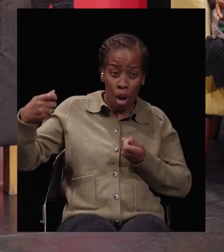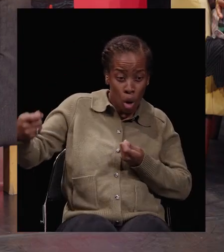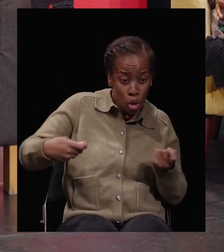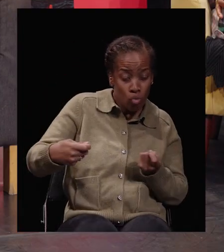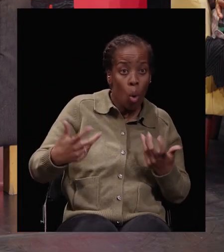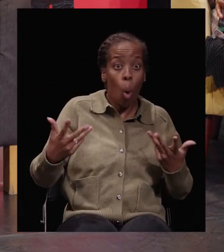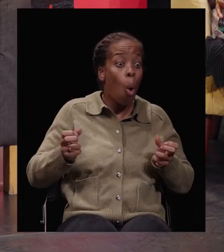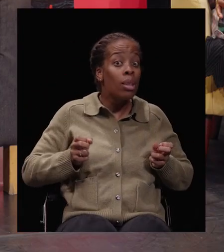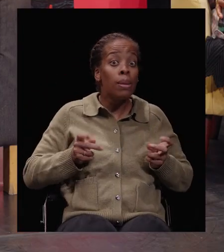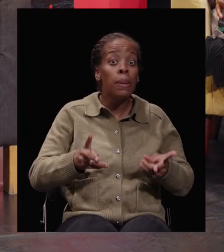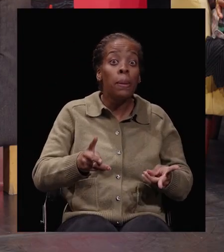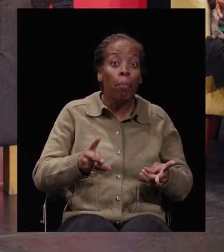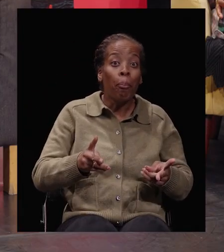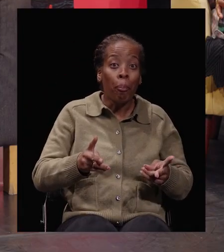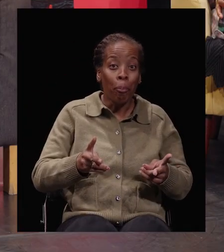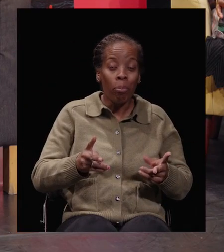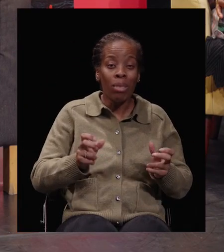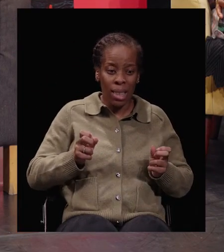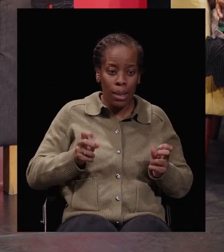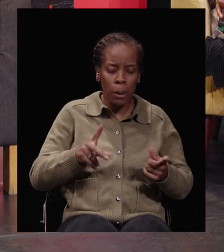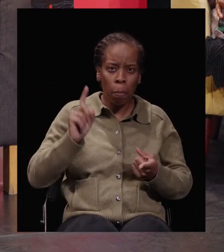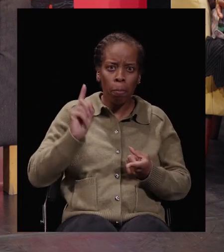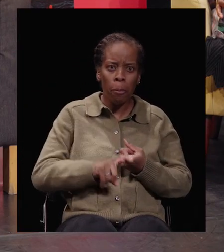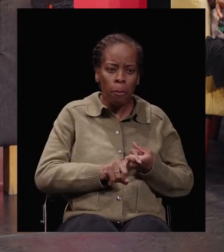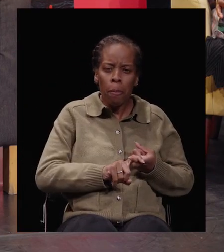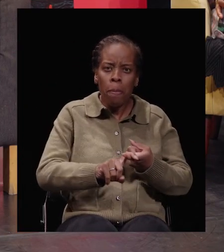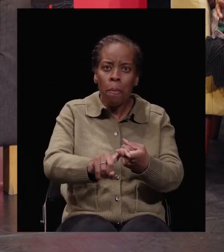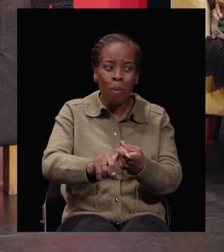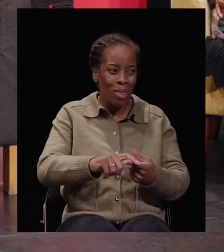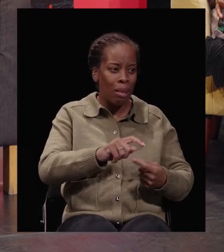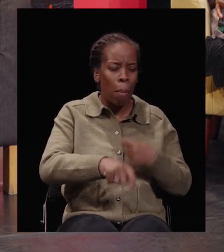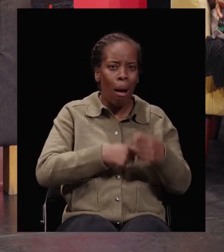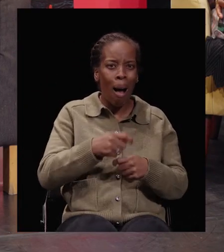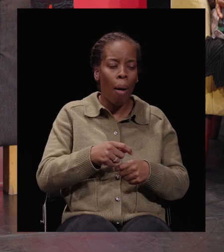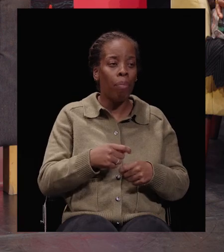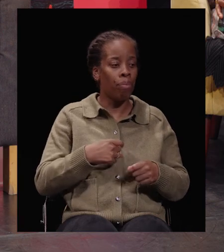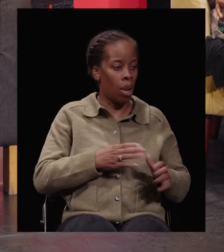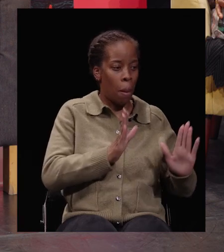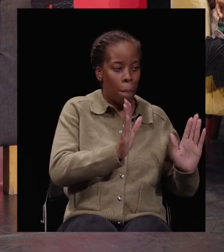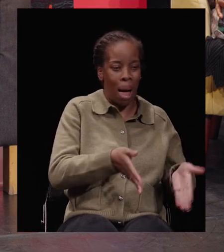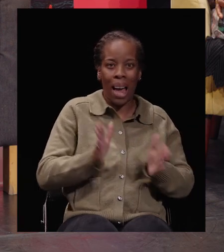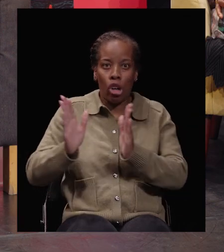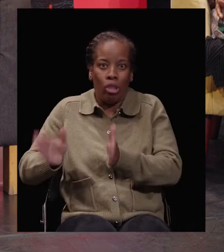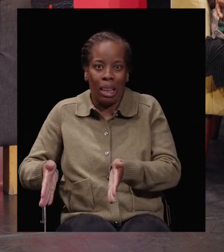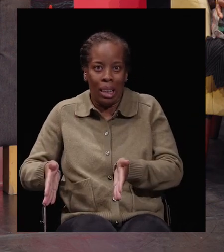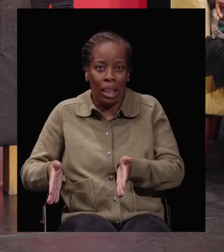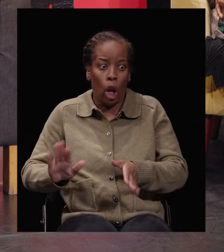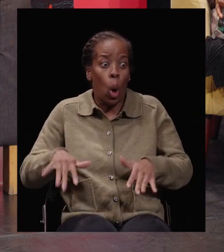that maybe reinforce kind of perceptions of binaries or boundaries that are placed around